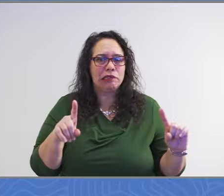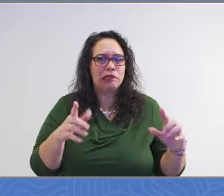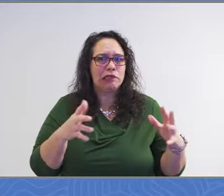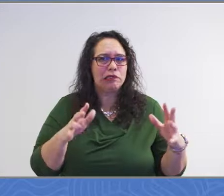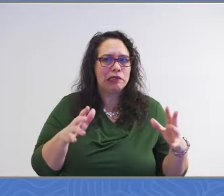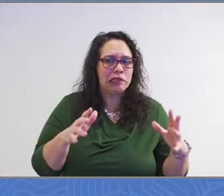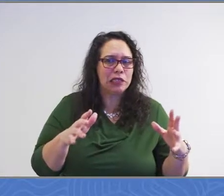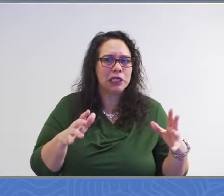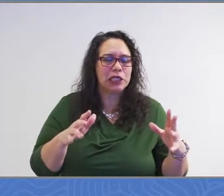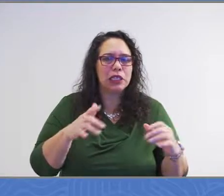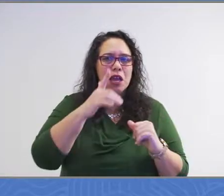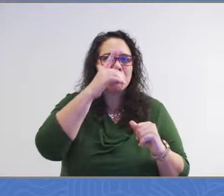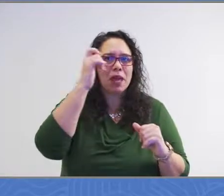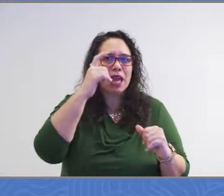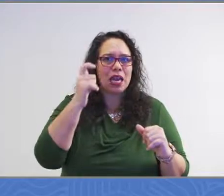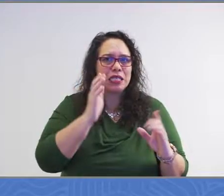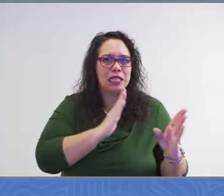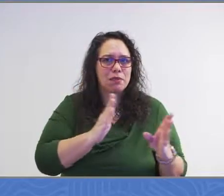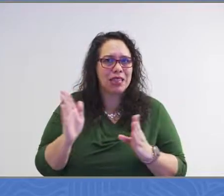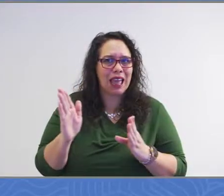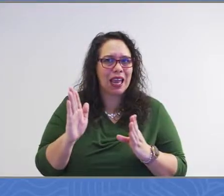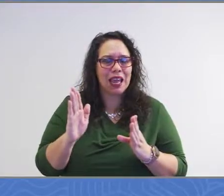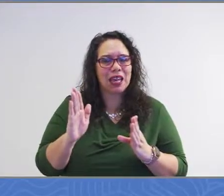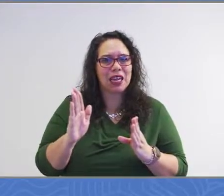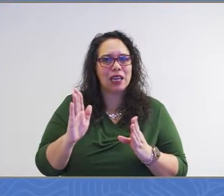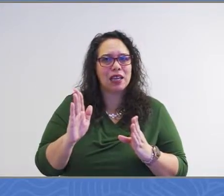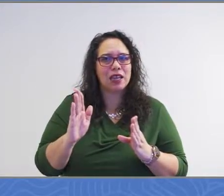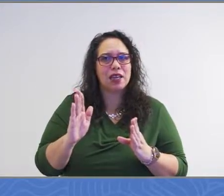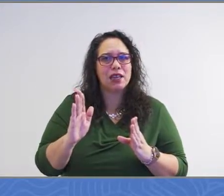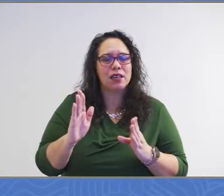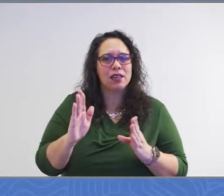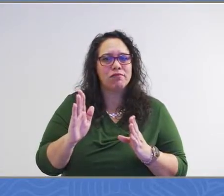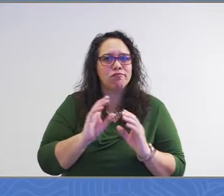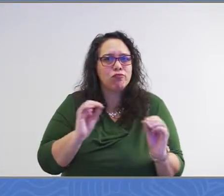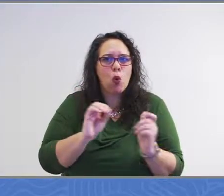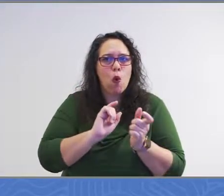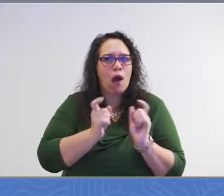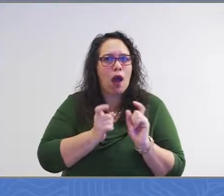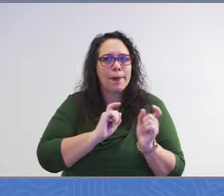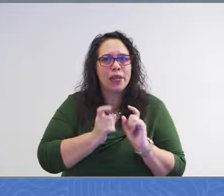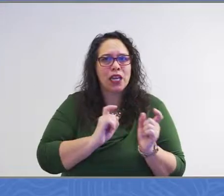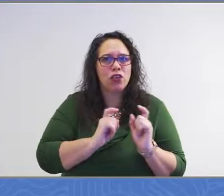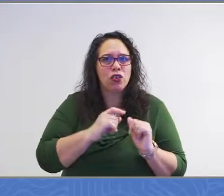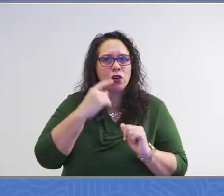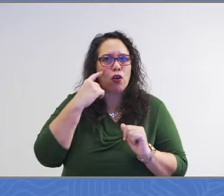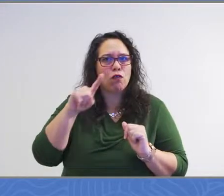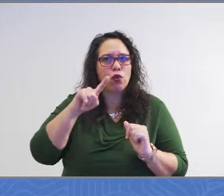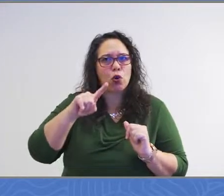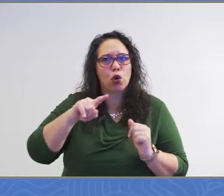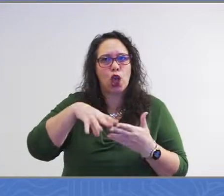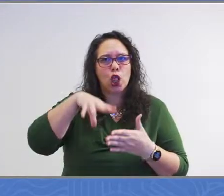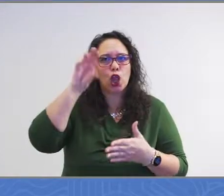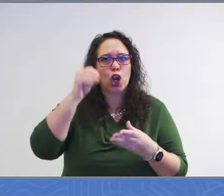because our plan did not have any accommodations for learning loss that have taken place